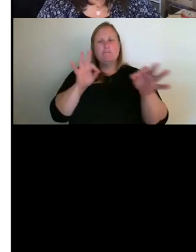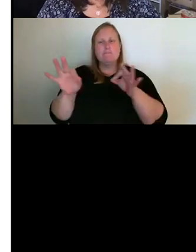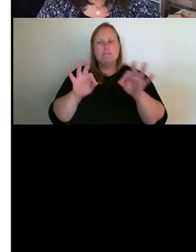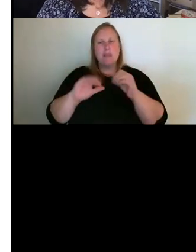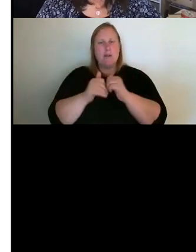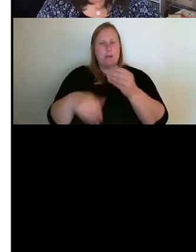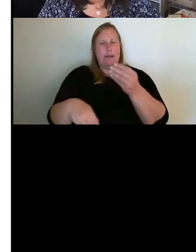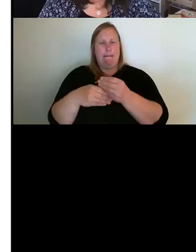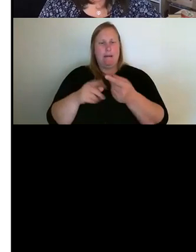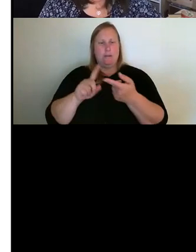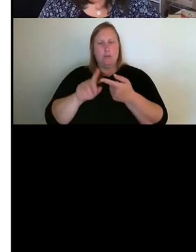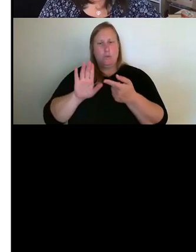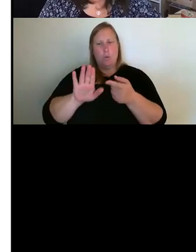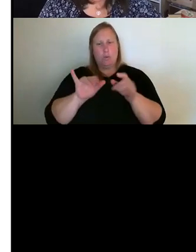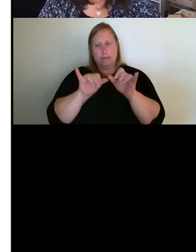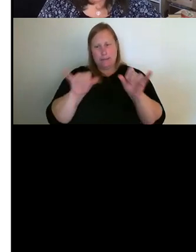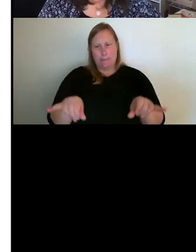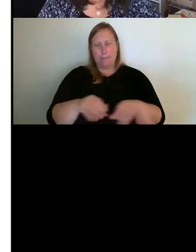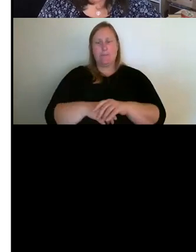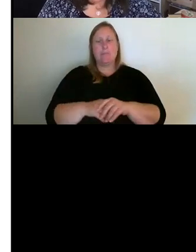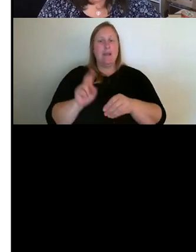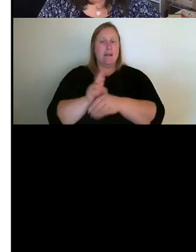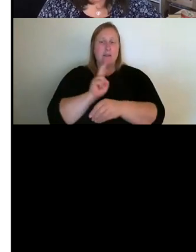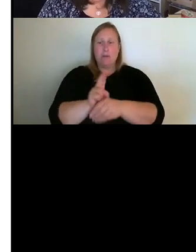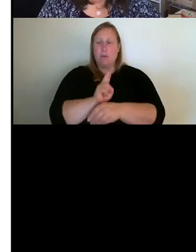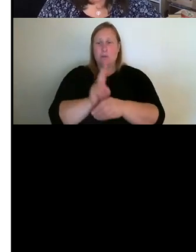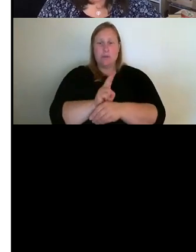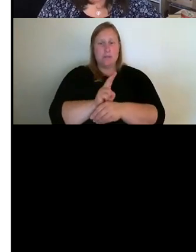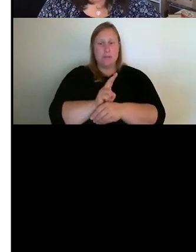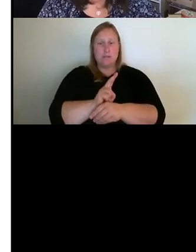I use this all the time. It runs every time you run your spell checker.